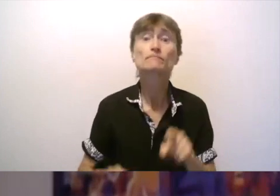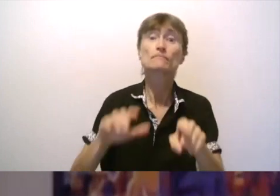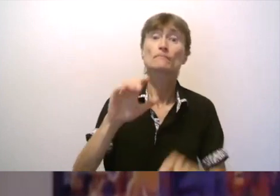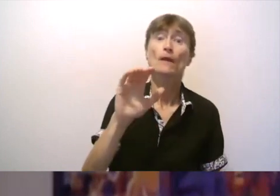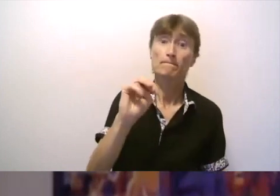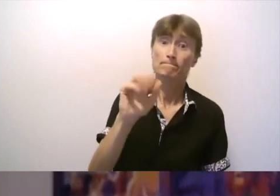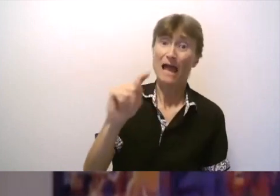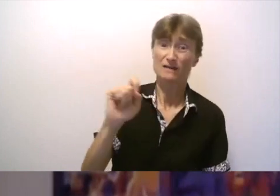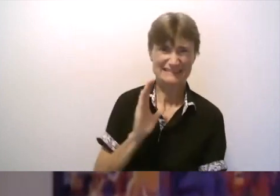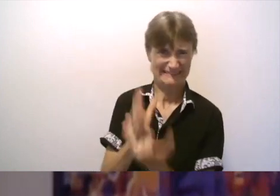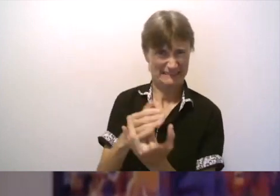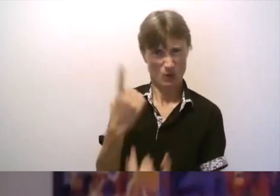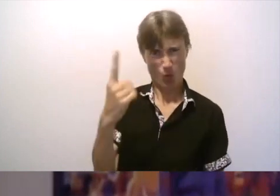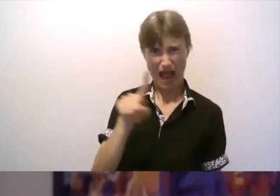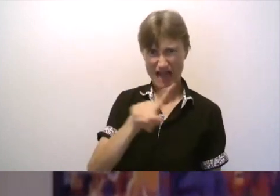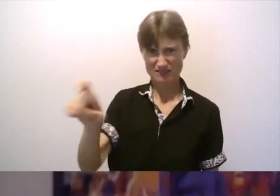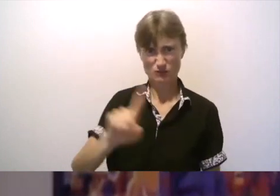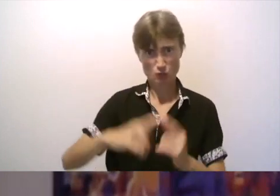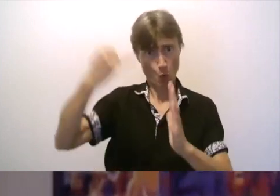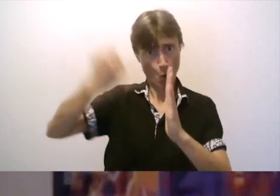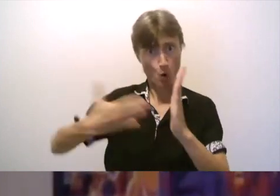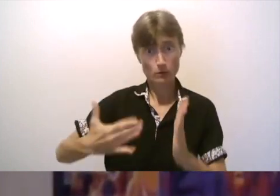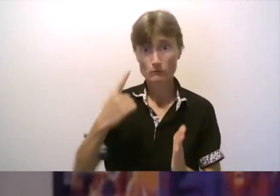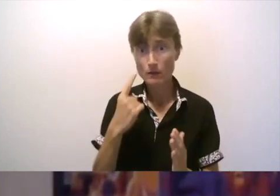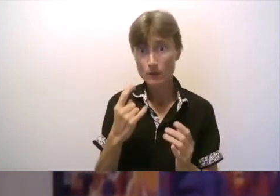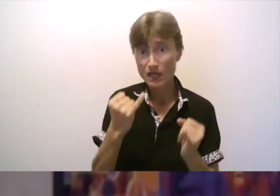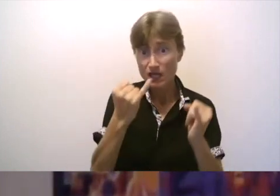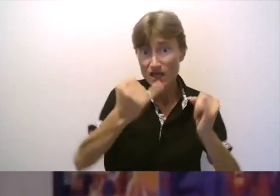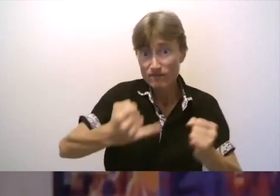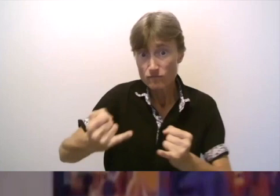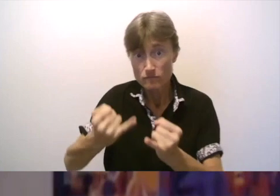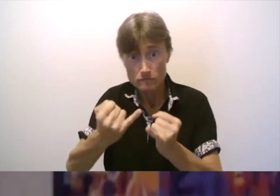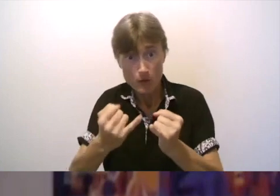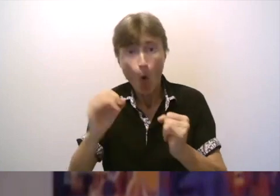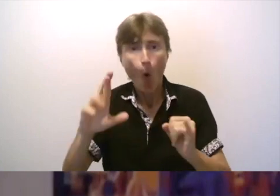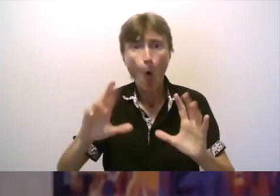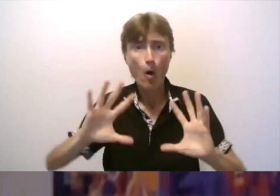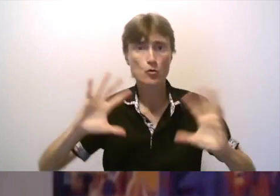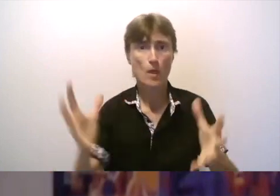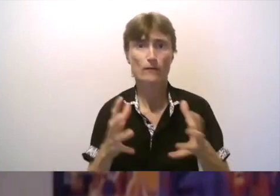or how can individual artists tap into their creativity to help spread this